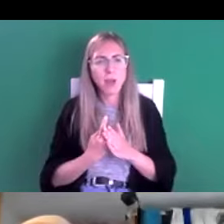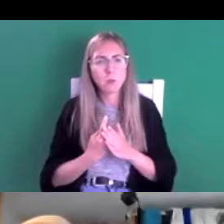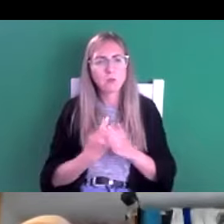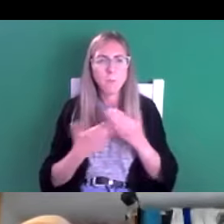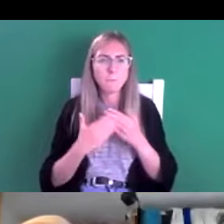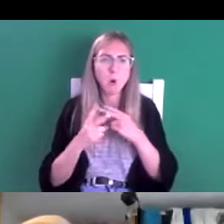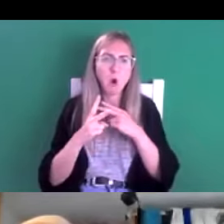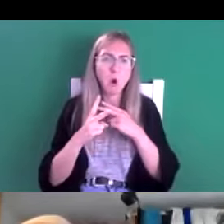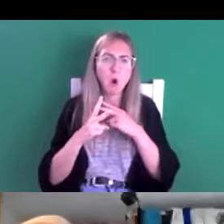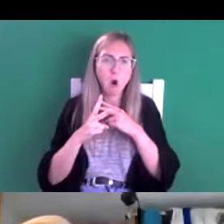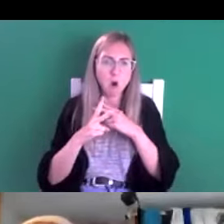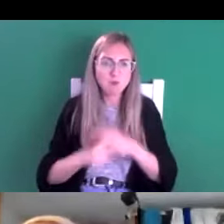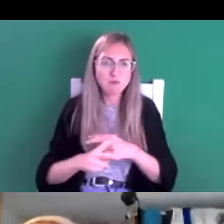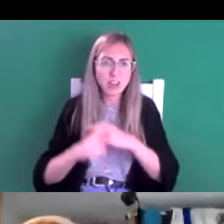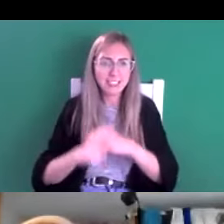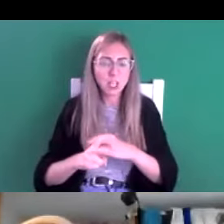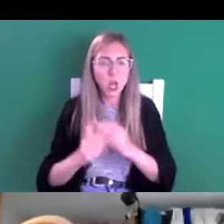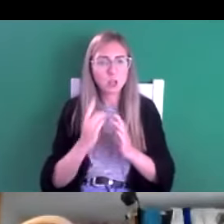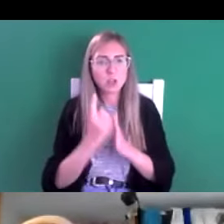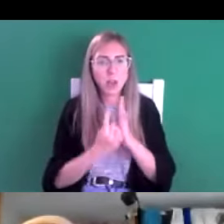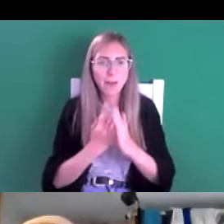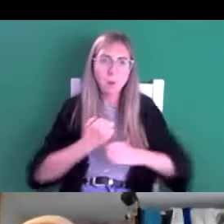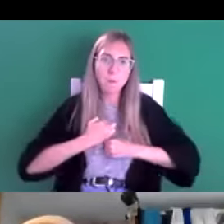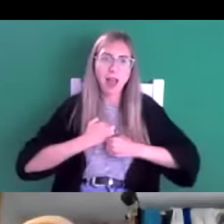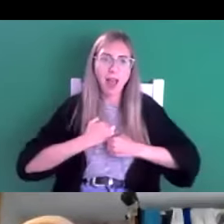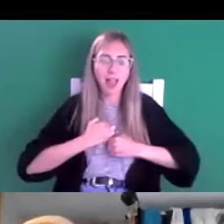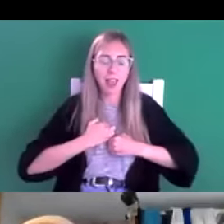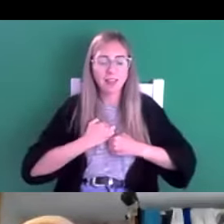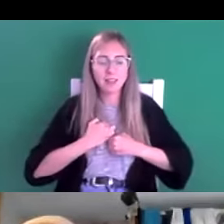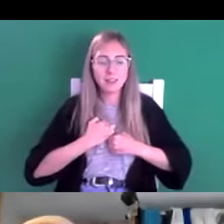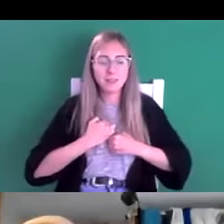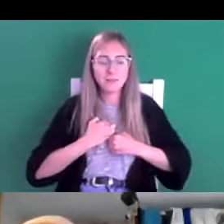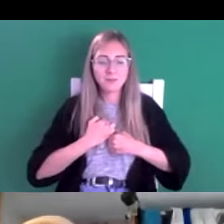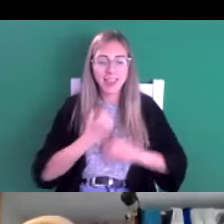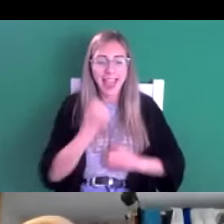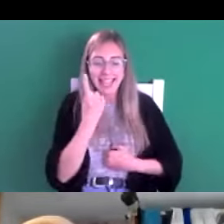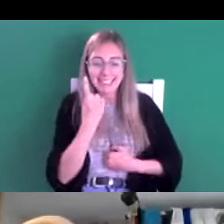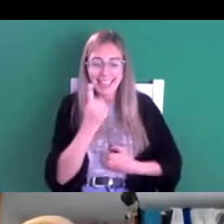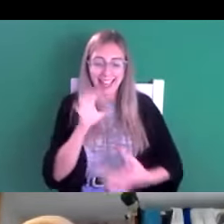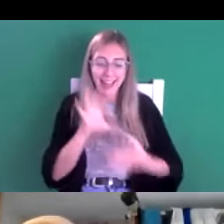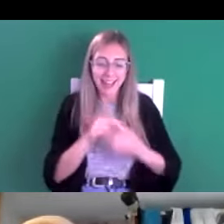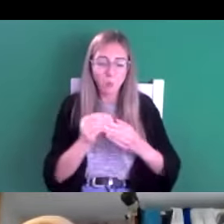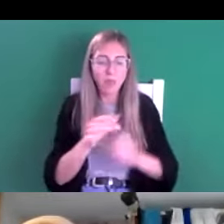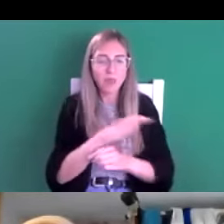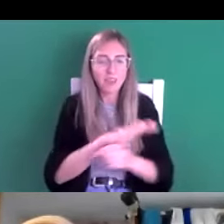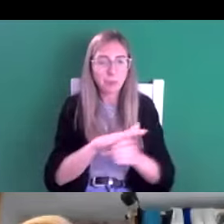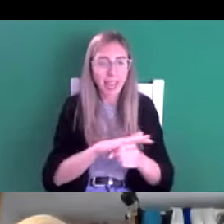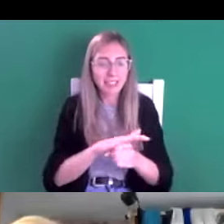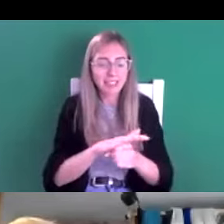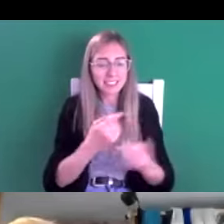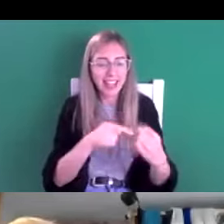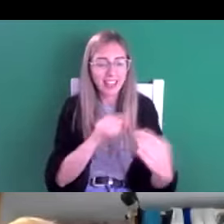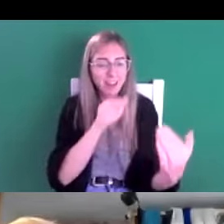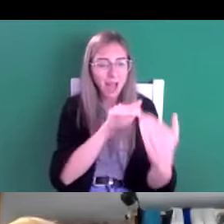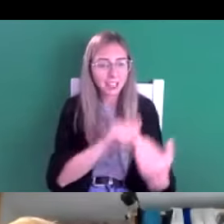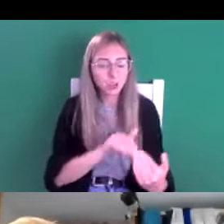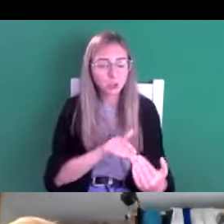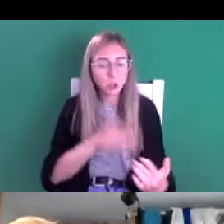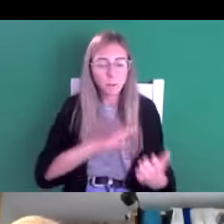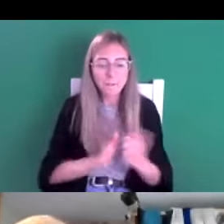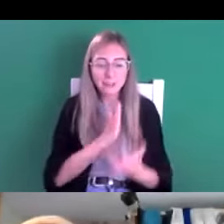isn't it to find a space that's going to work um yeah that's good that's okay then thank you